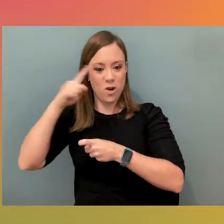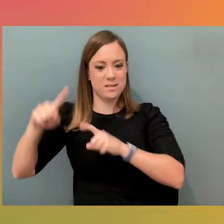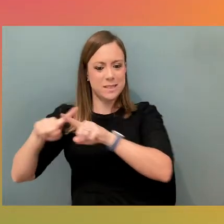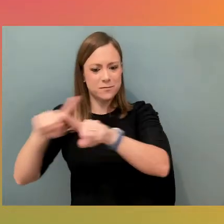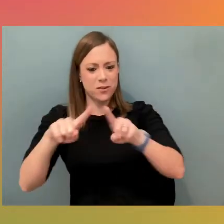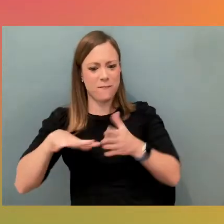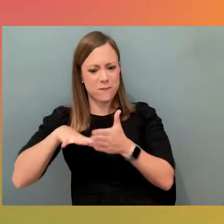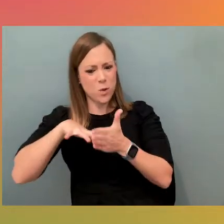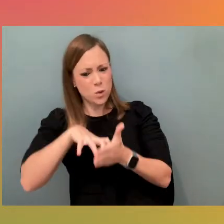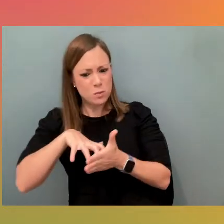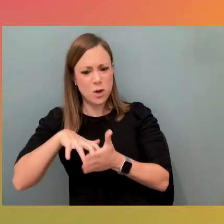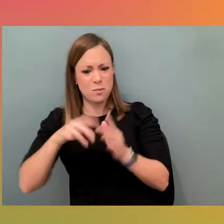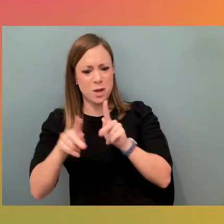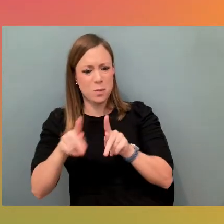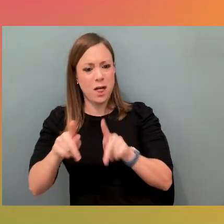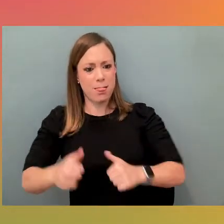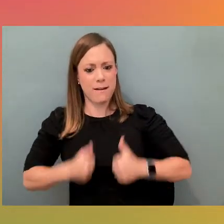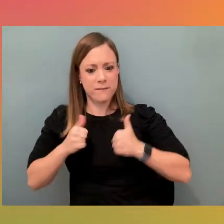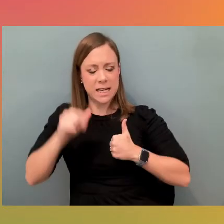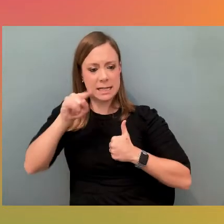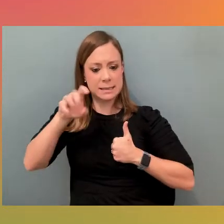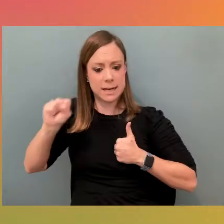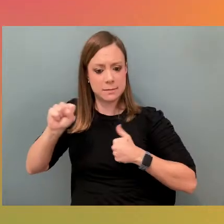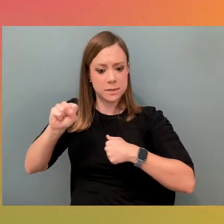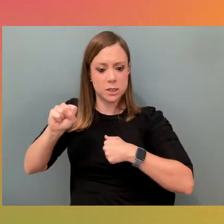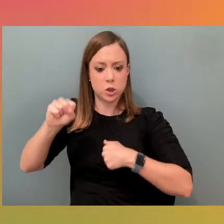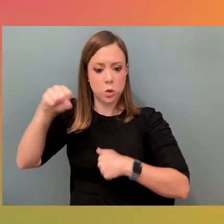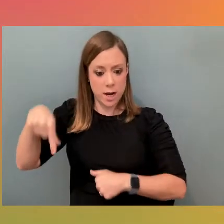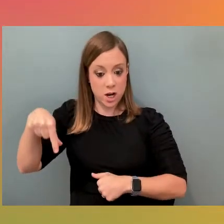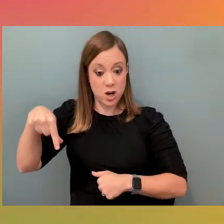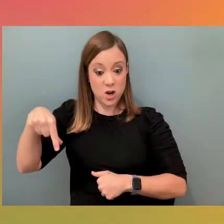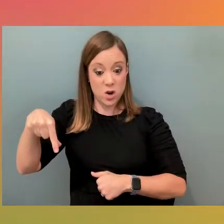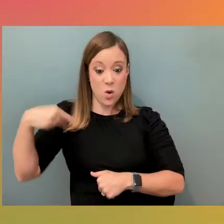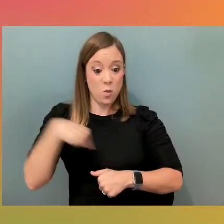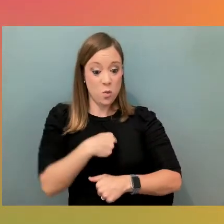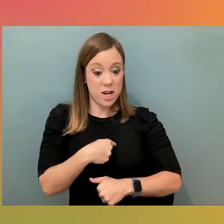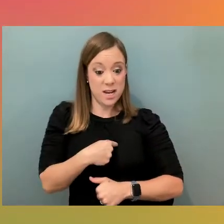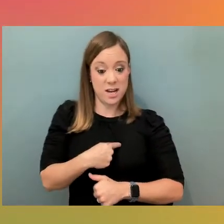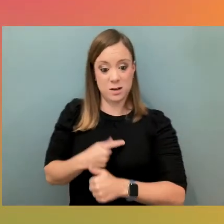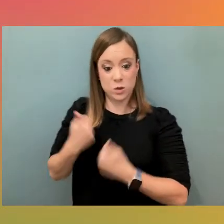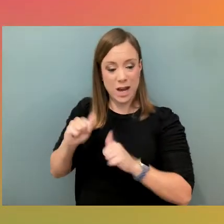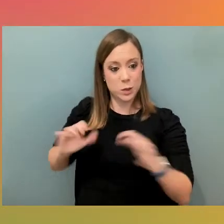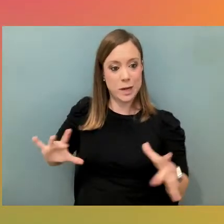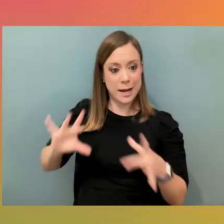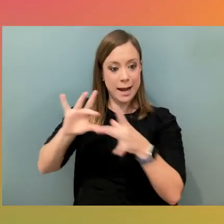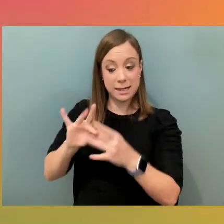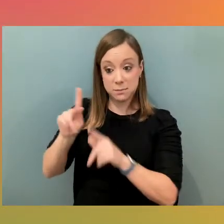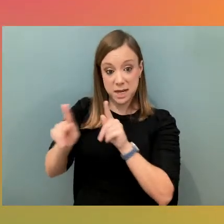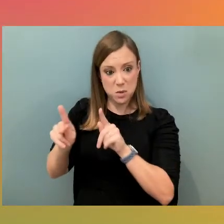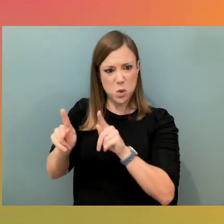HELP VULNERABLE INDIVIDUALS LIVING IN TIMES SQUARE. THROUGHOUT OUR TRUST BUILDING EFFORTS WE WORK TOWARDS CONNECTING INDIVIDUALS IN CRISIS TO THE SOCIAL SERVICES